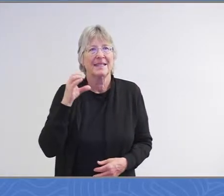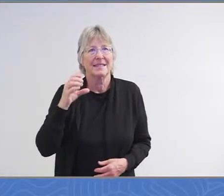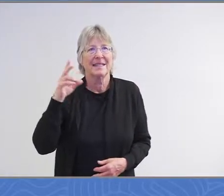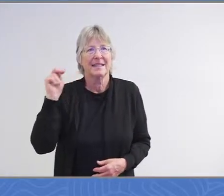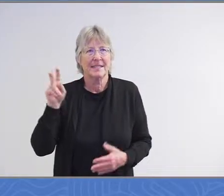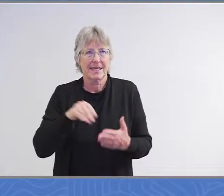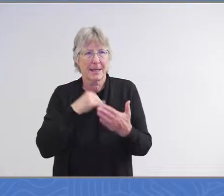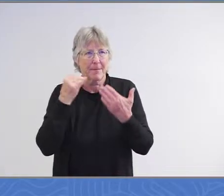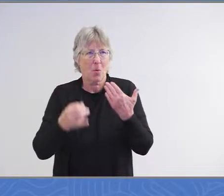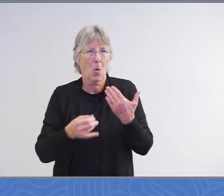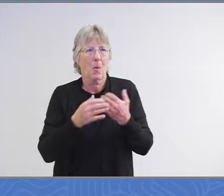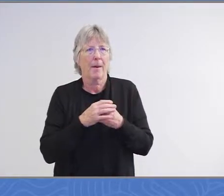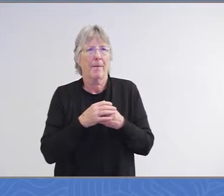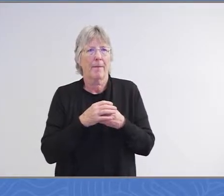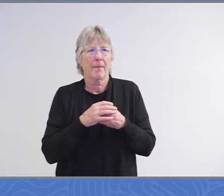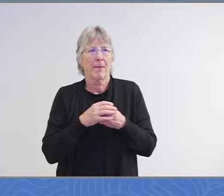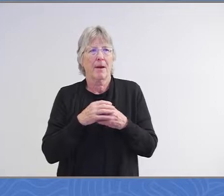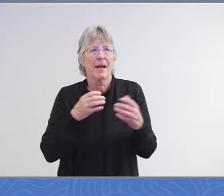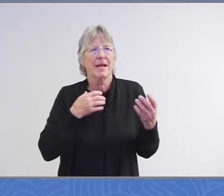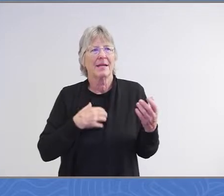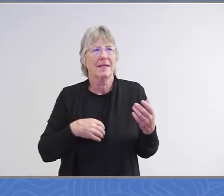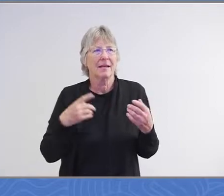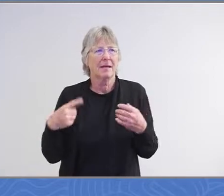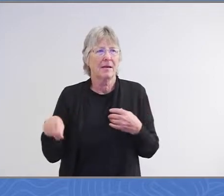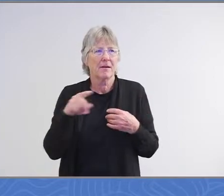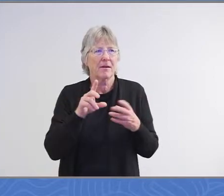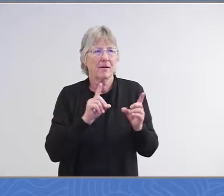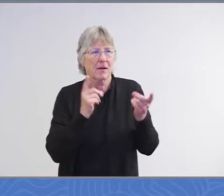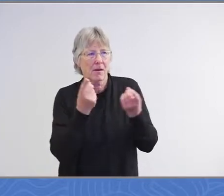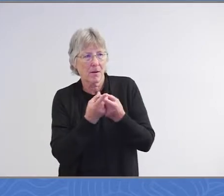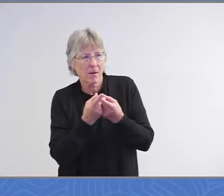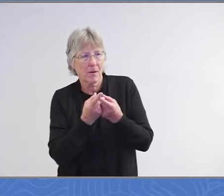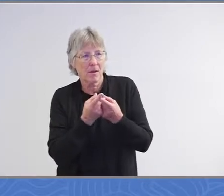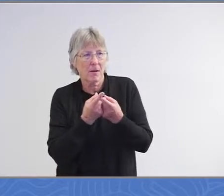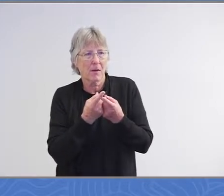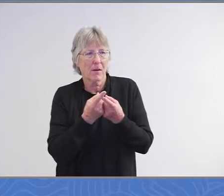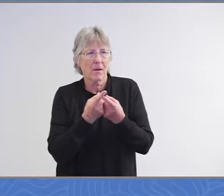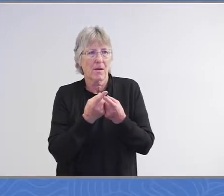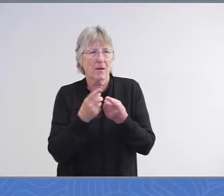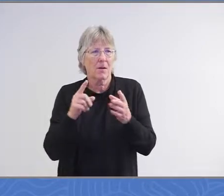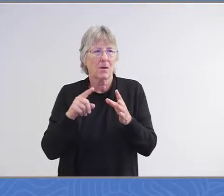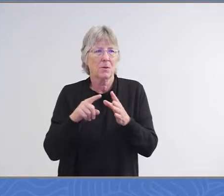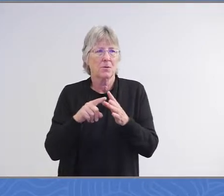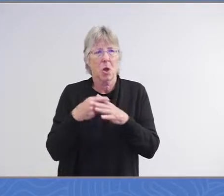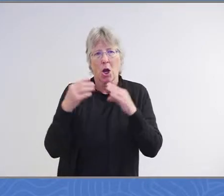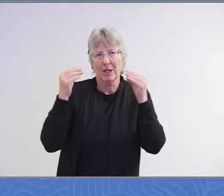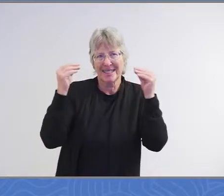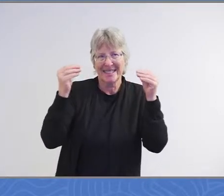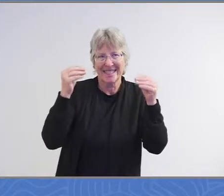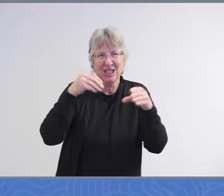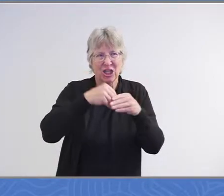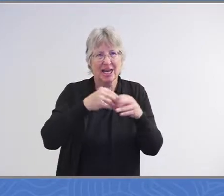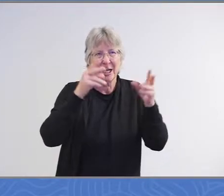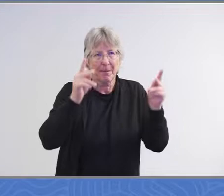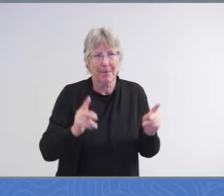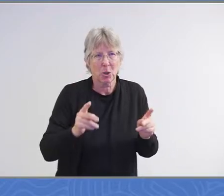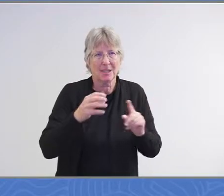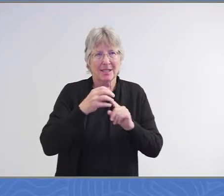and the desire for the district for to start teaching live in-person special education students.